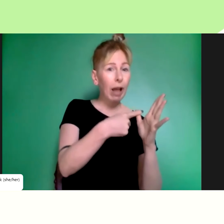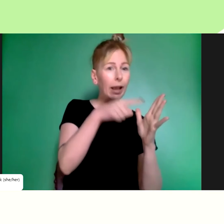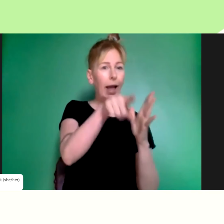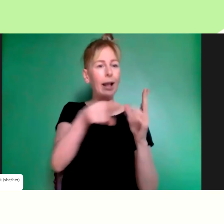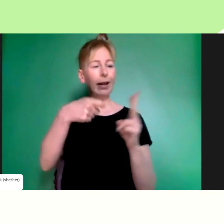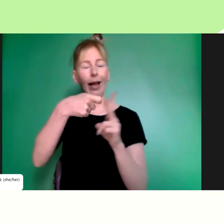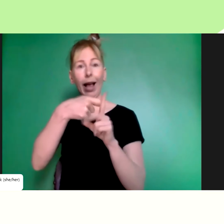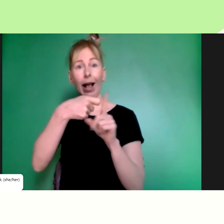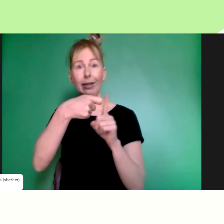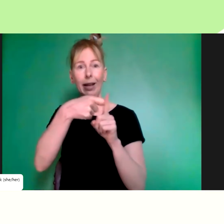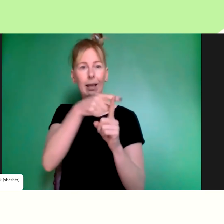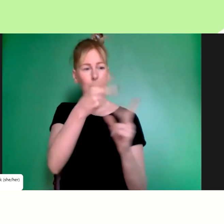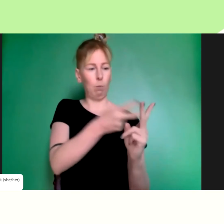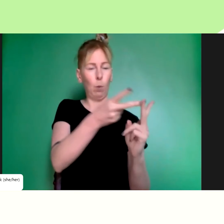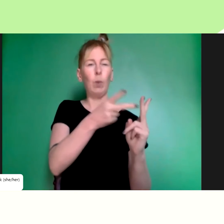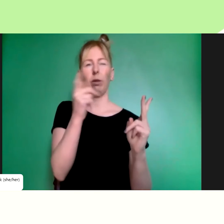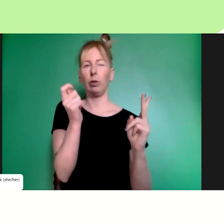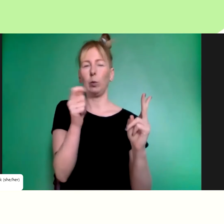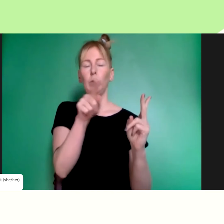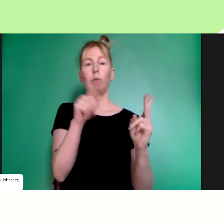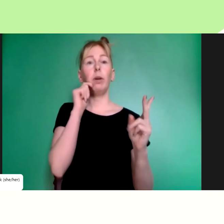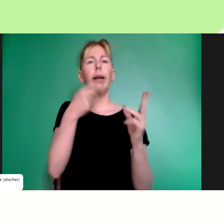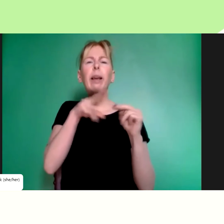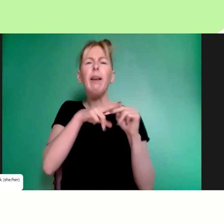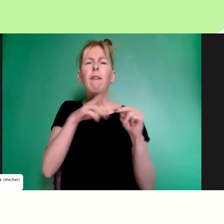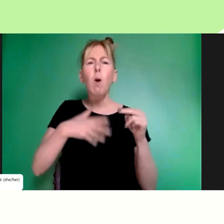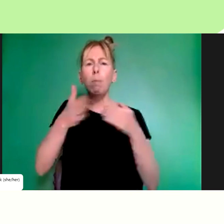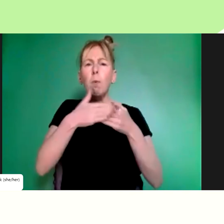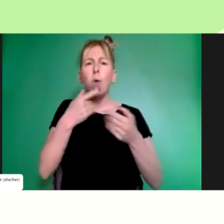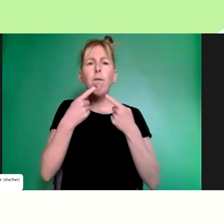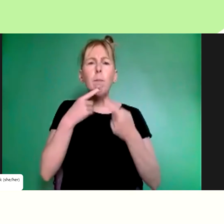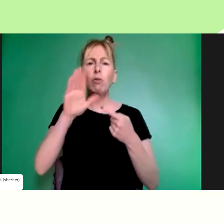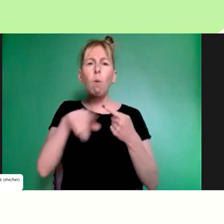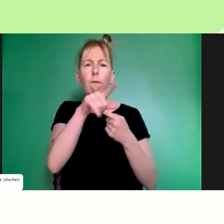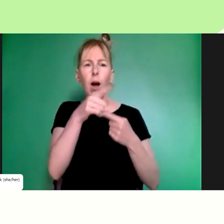on the speakers today, you can find a link in the chat that we have just added.